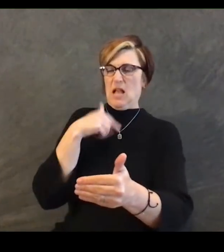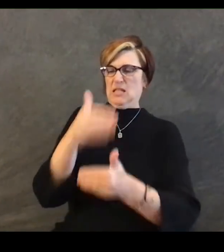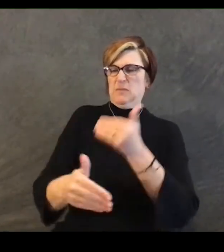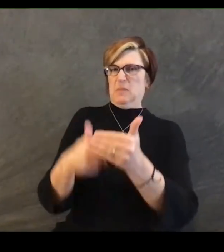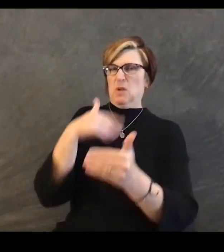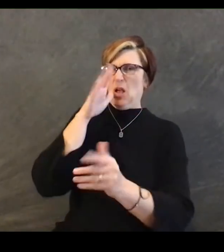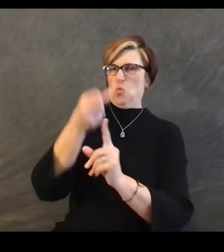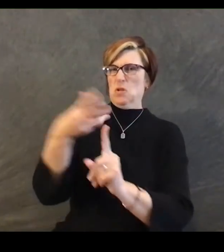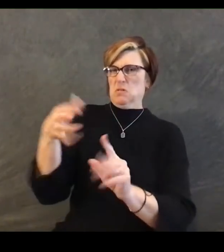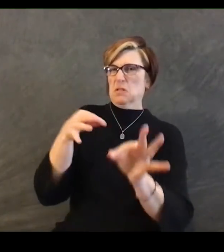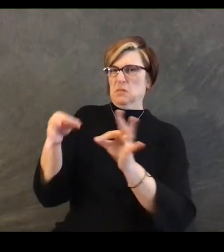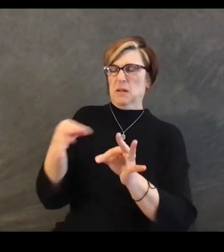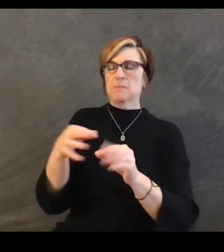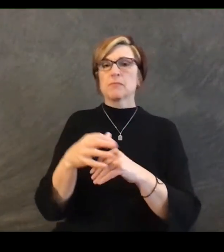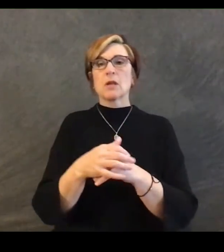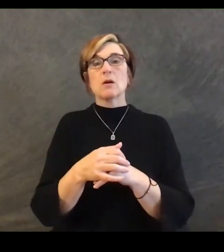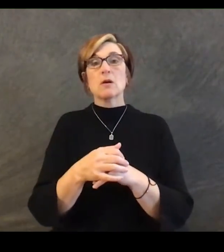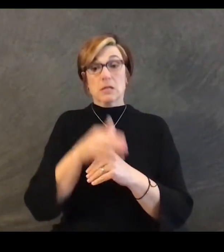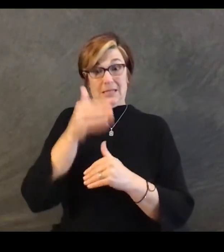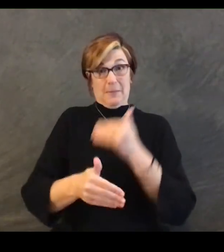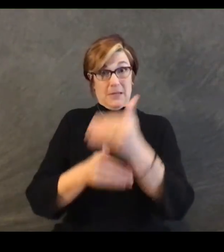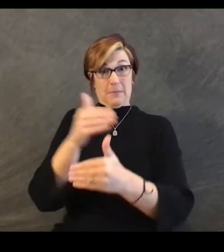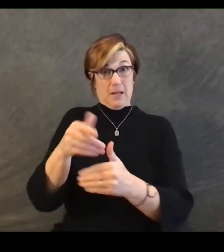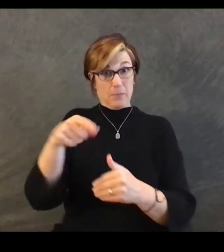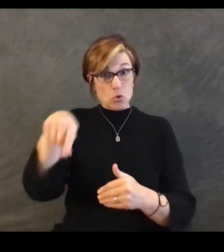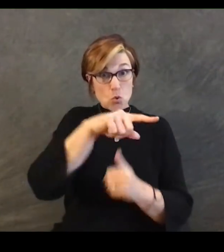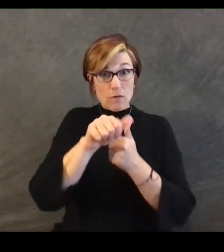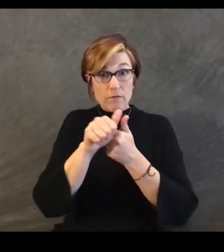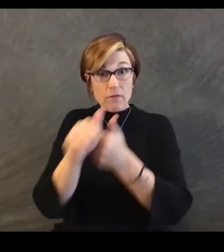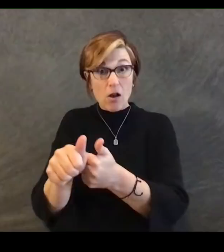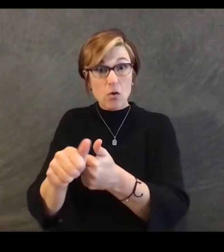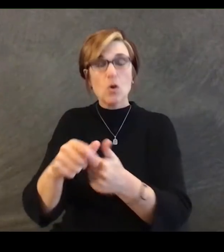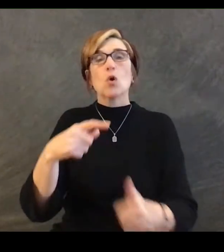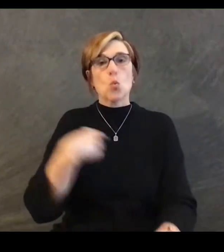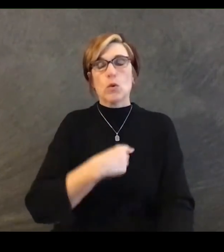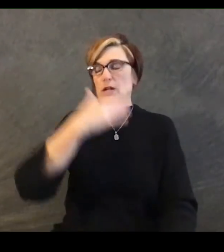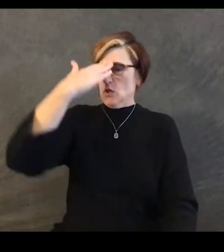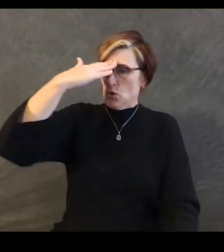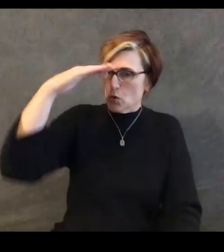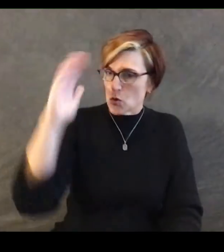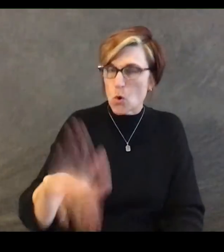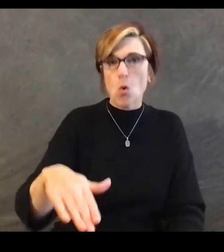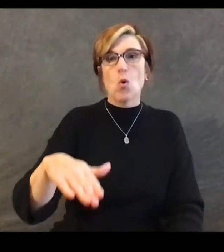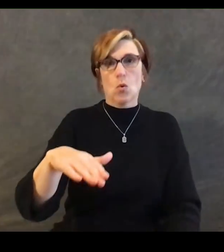are really convinced that mitigation is going to be doing the trick for us